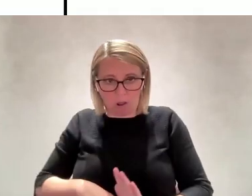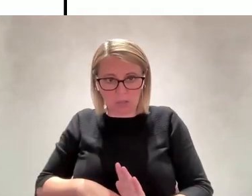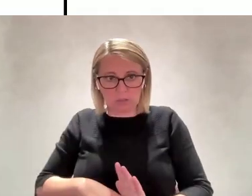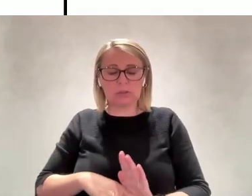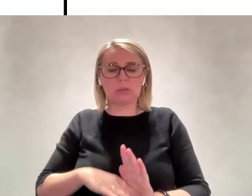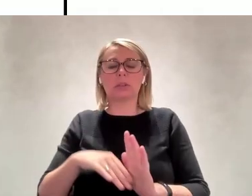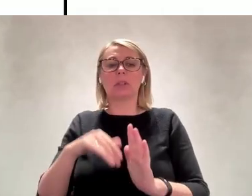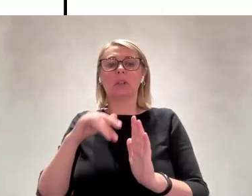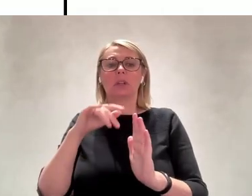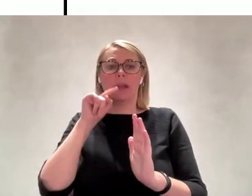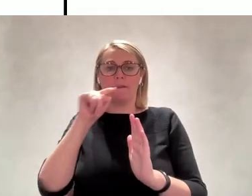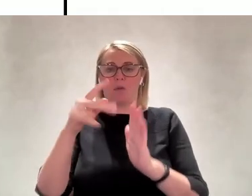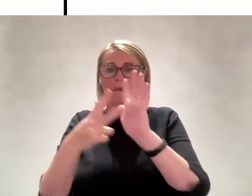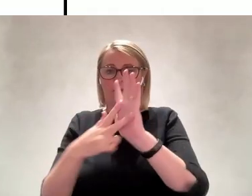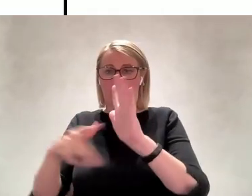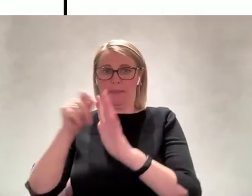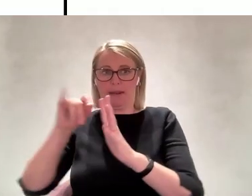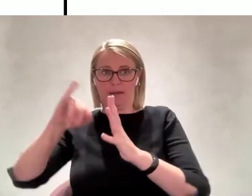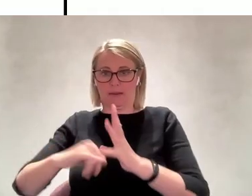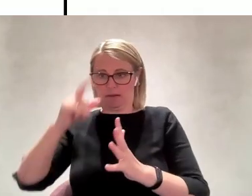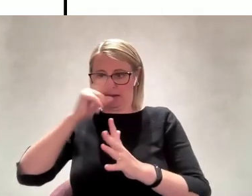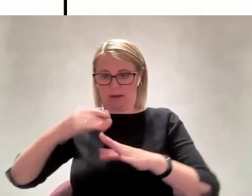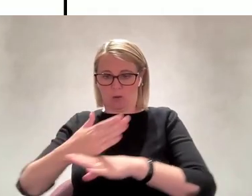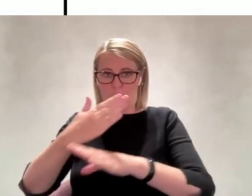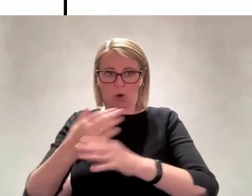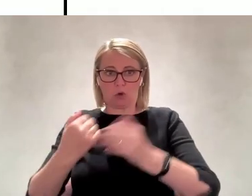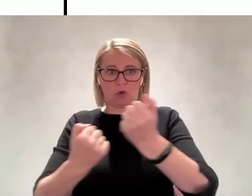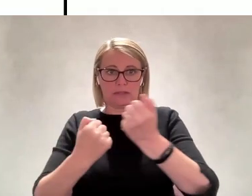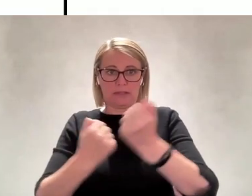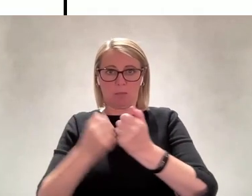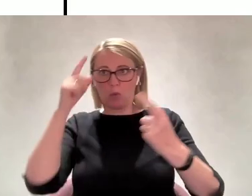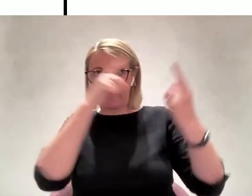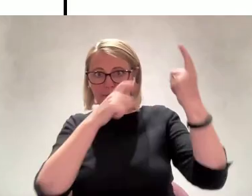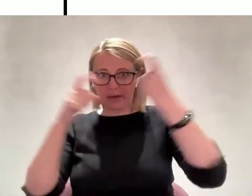within which the VPS can operate to support innovation,